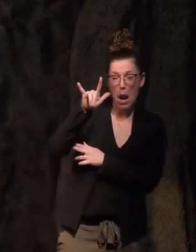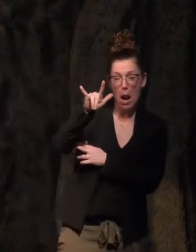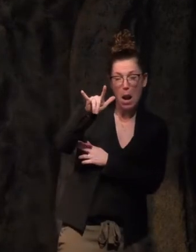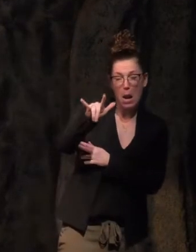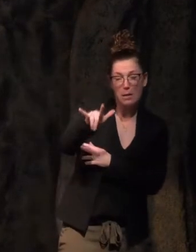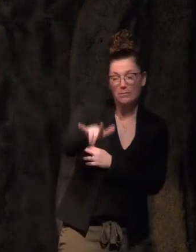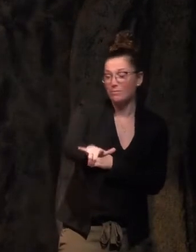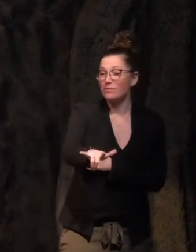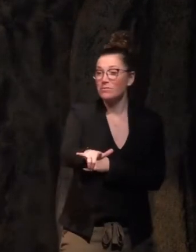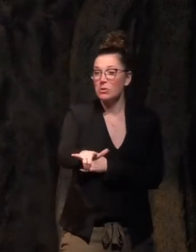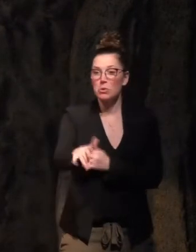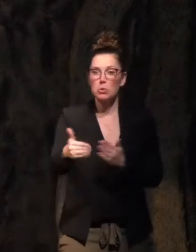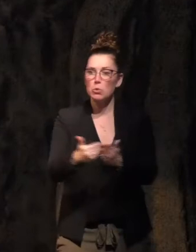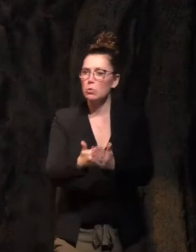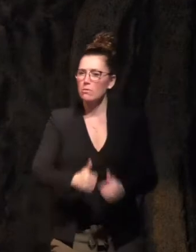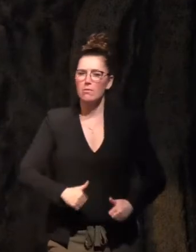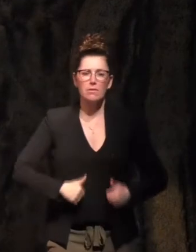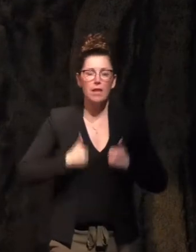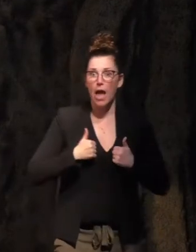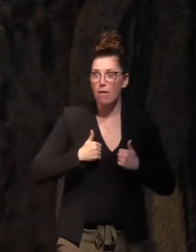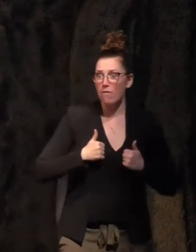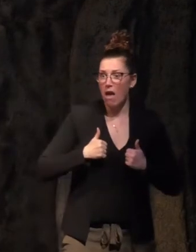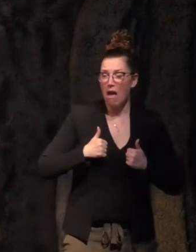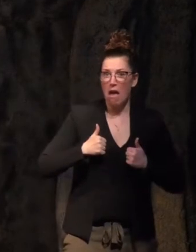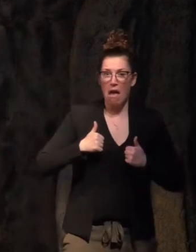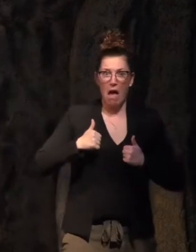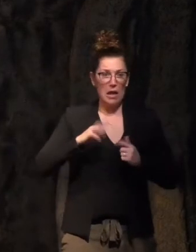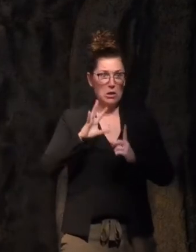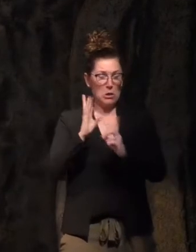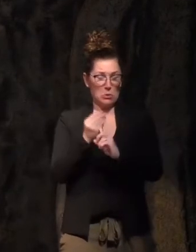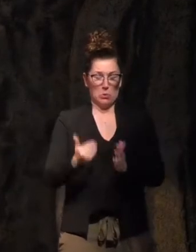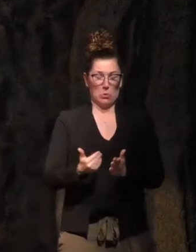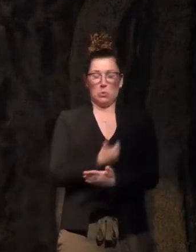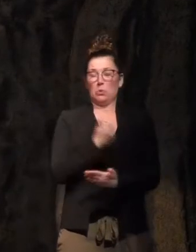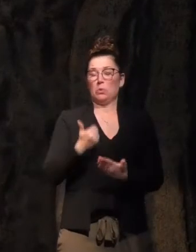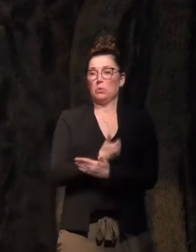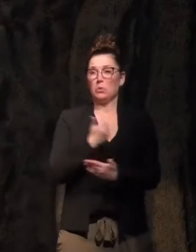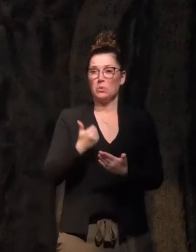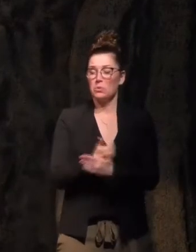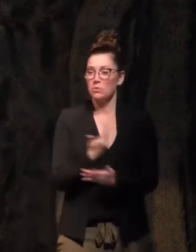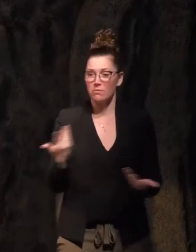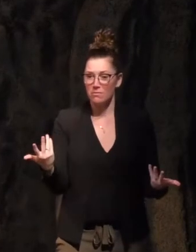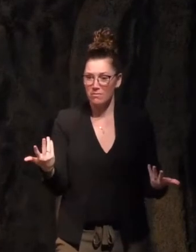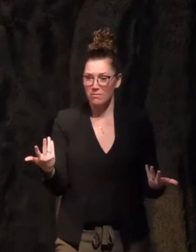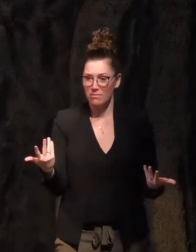something that would have been close to unimaginable for human beings just 20 or 30 years before he did it.